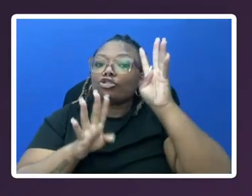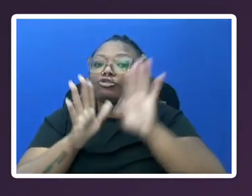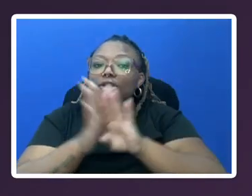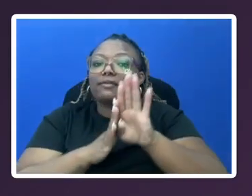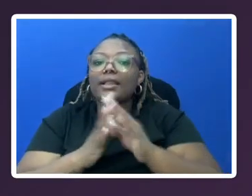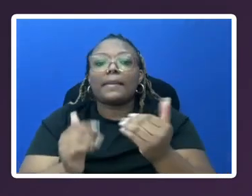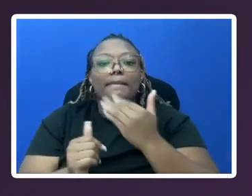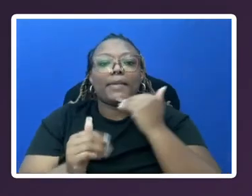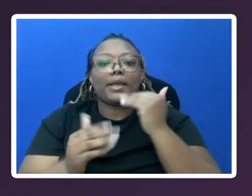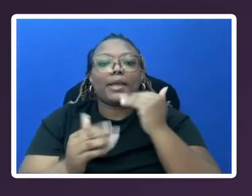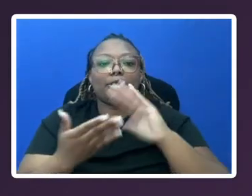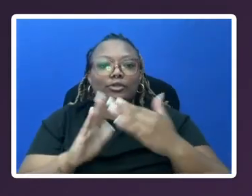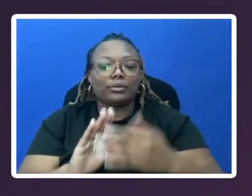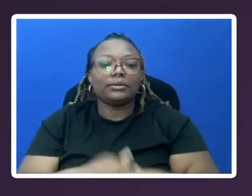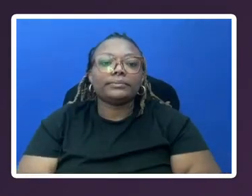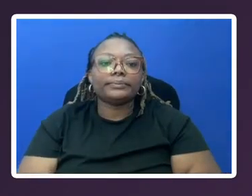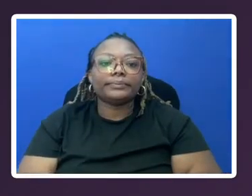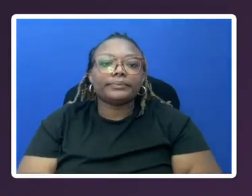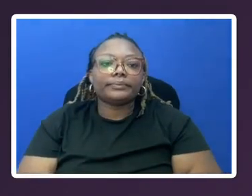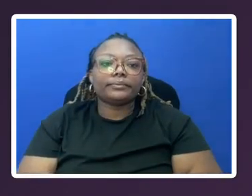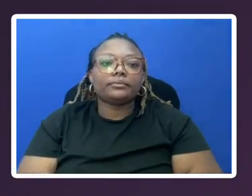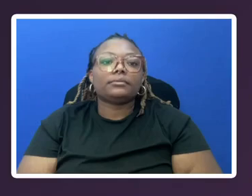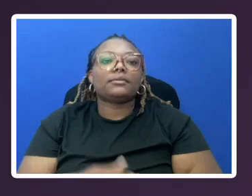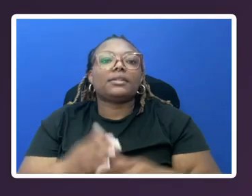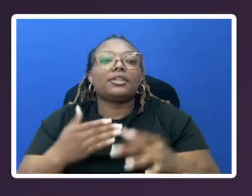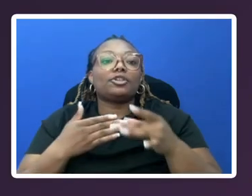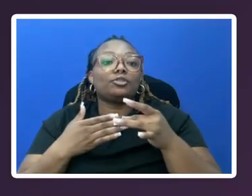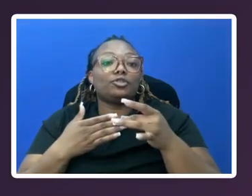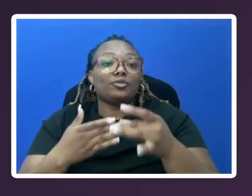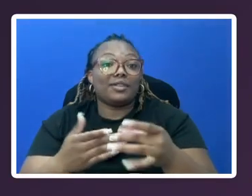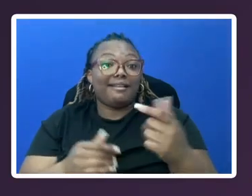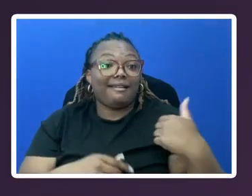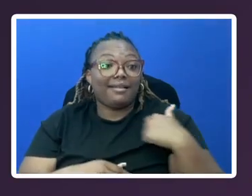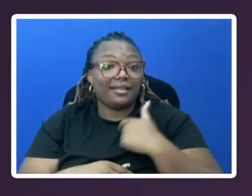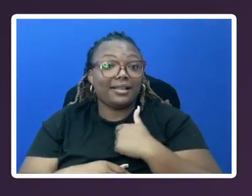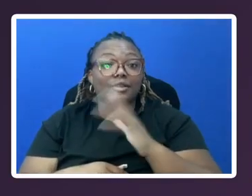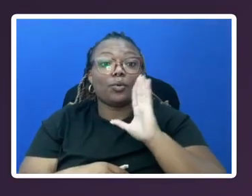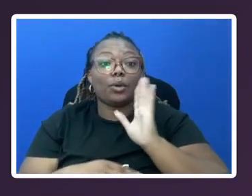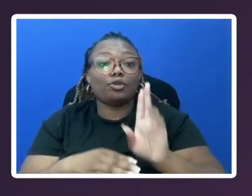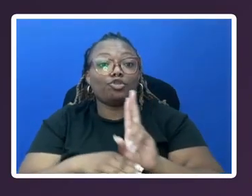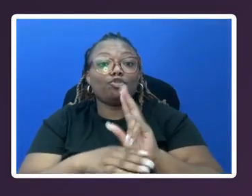So, to guide us along the way, we'll use a few tools and frameworks throughout the